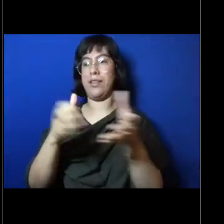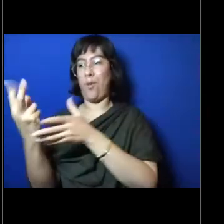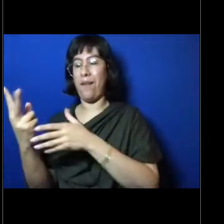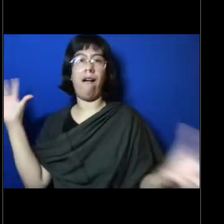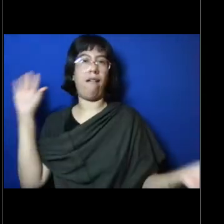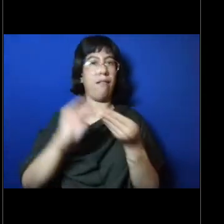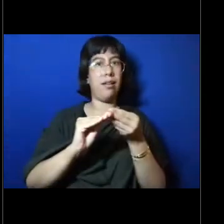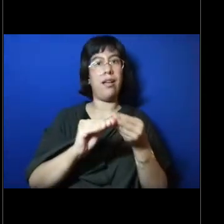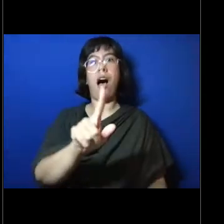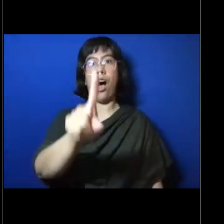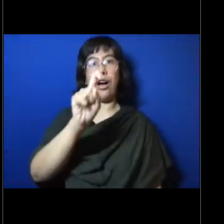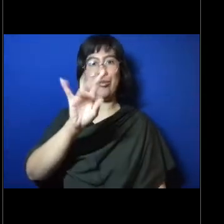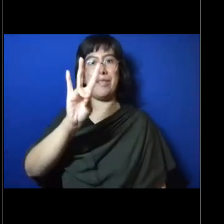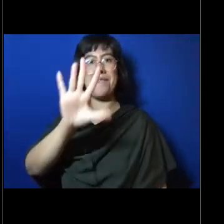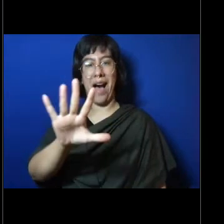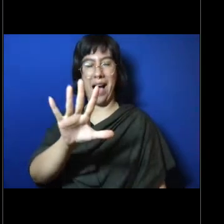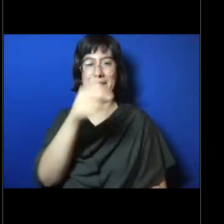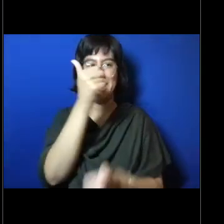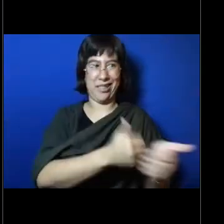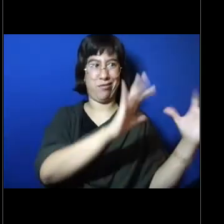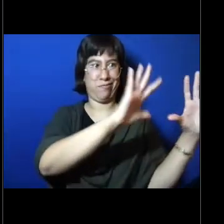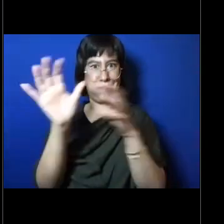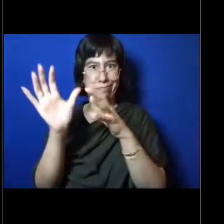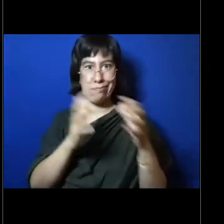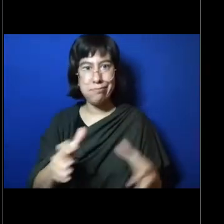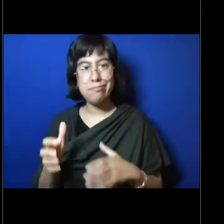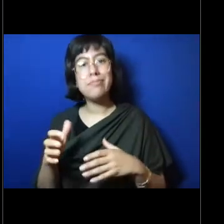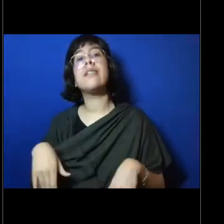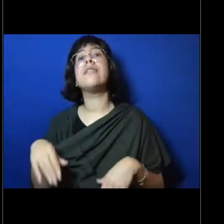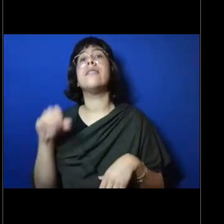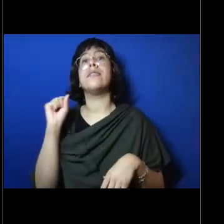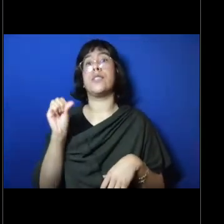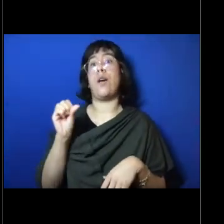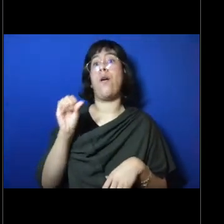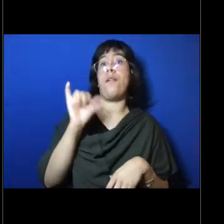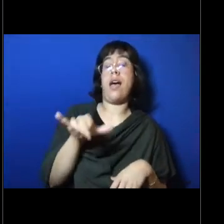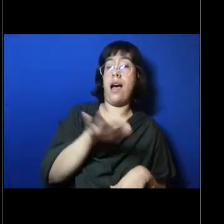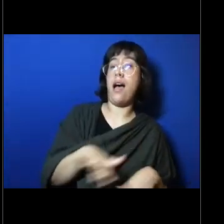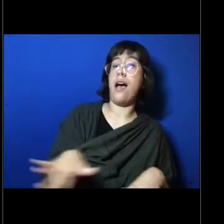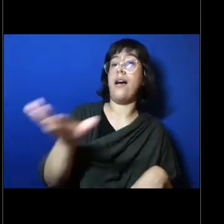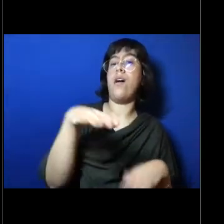On the bottom half he said, "this site yielded over 2000 dozen abalone."